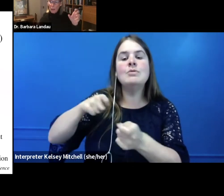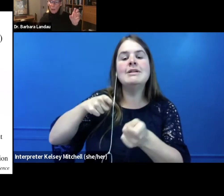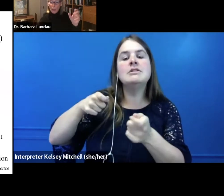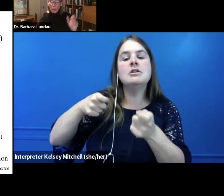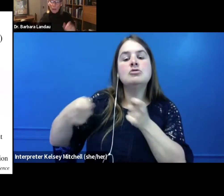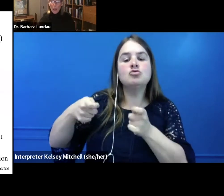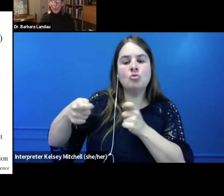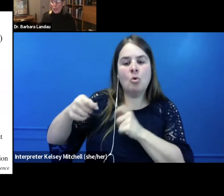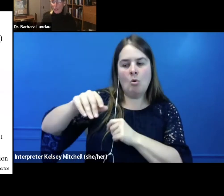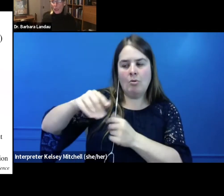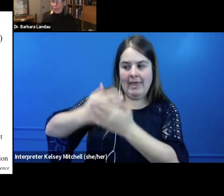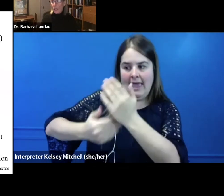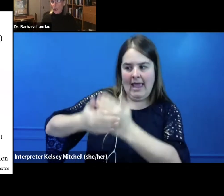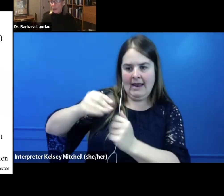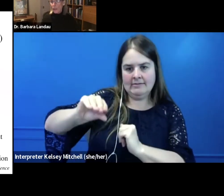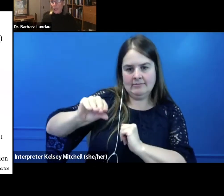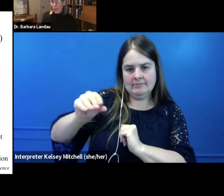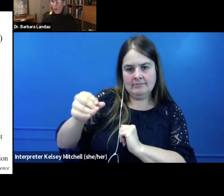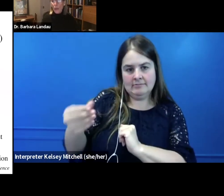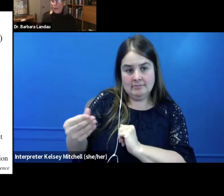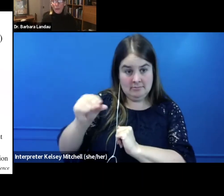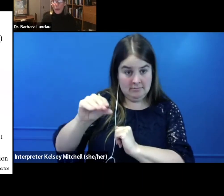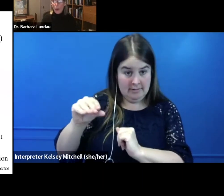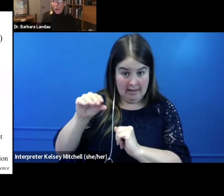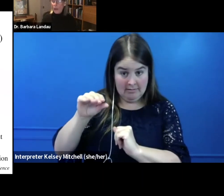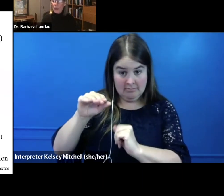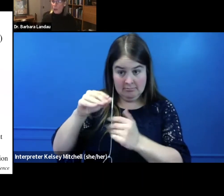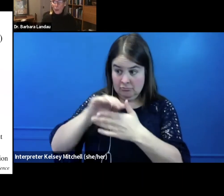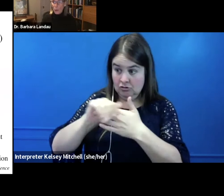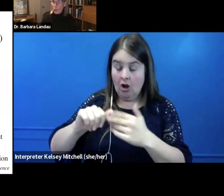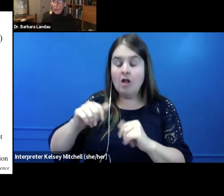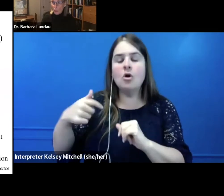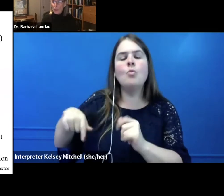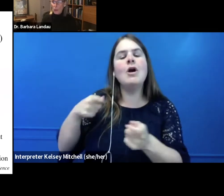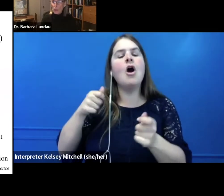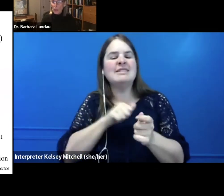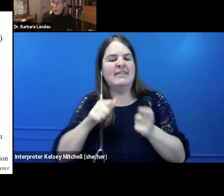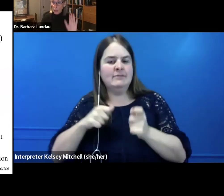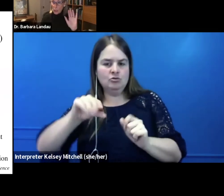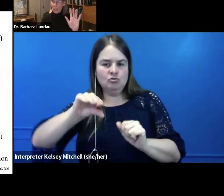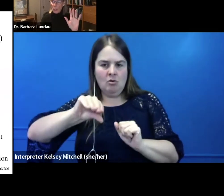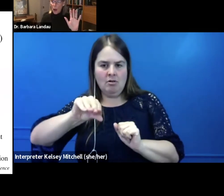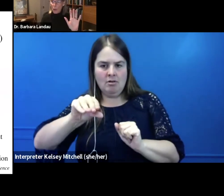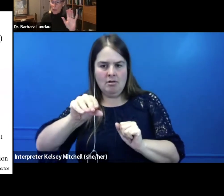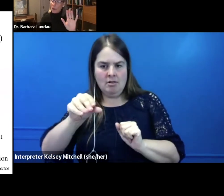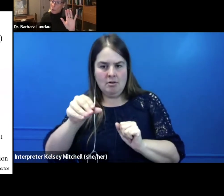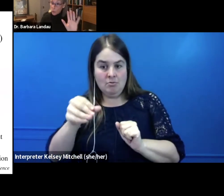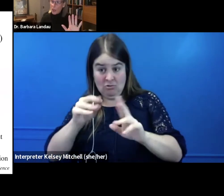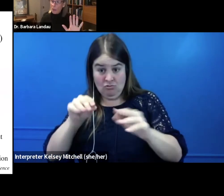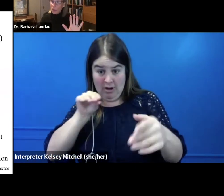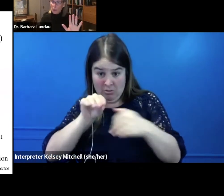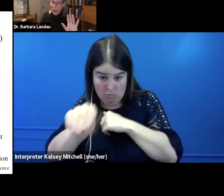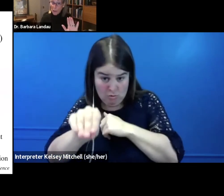the bill and we just asked the child to tell us when the doc when the dollar bill was ready to post and they would